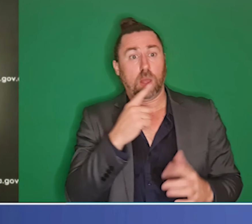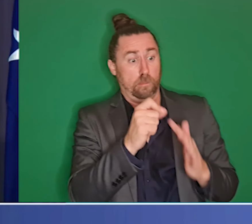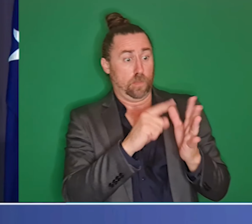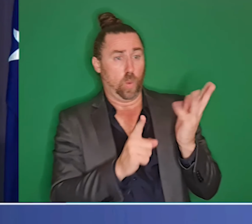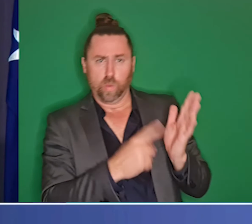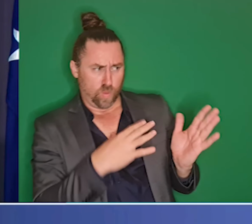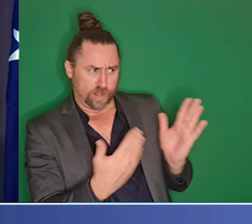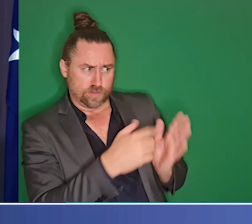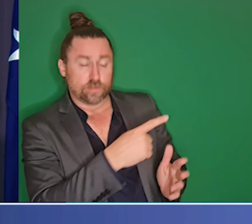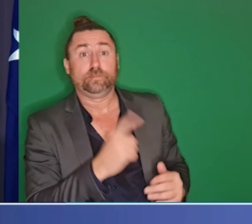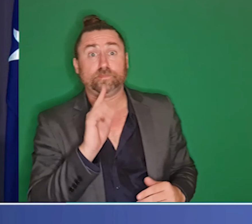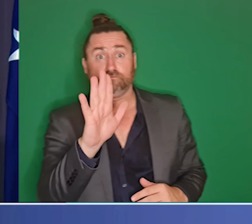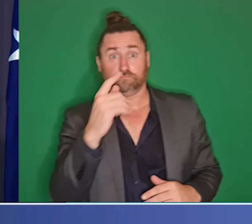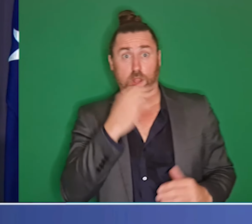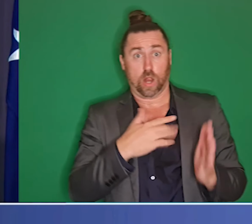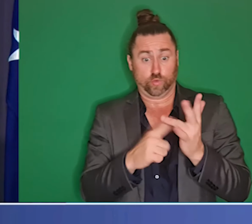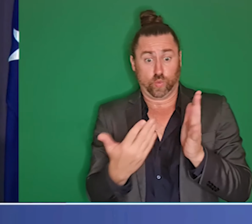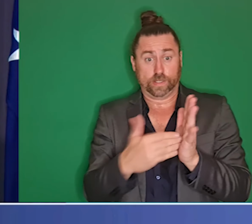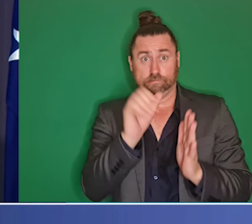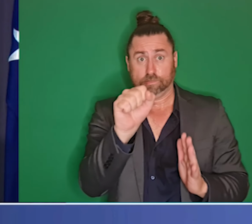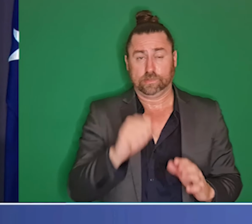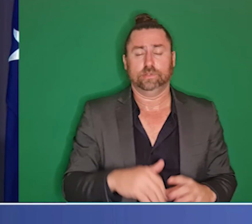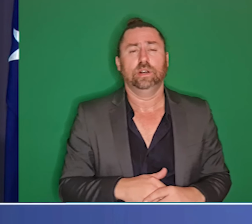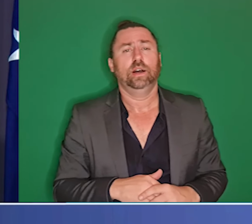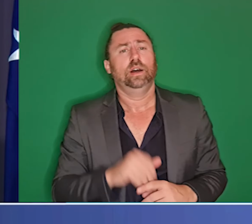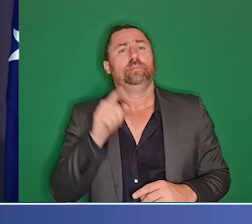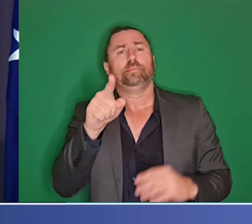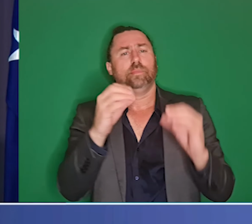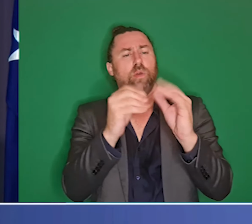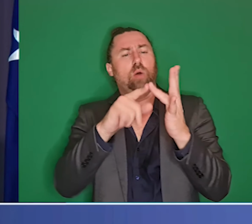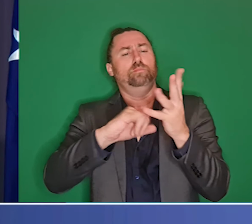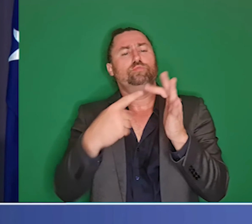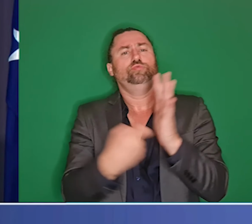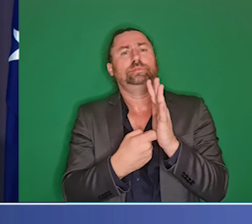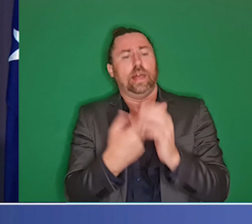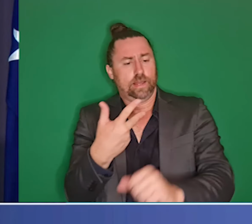Just a couple of things to add there. One is firstly, the booster program is relatively recent.